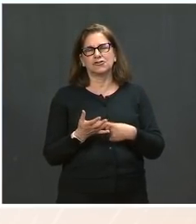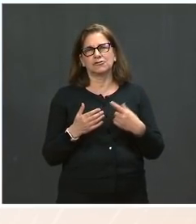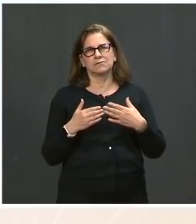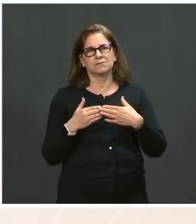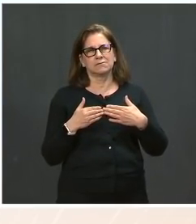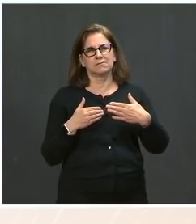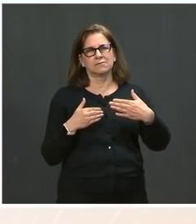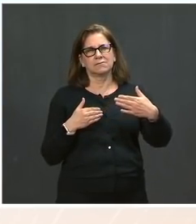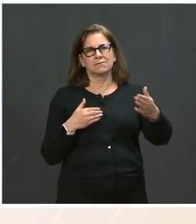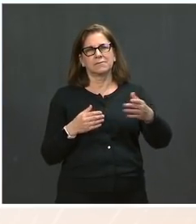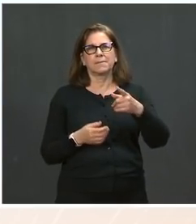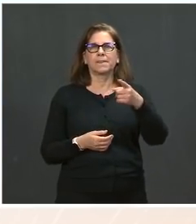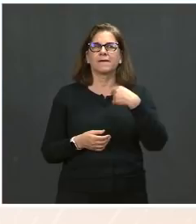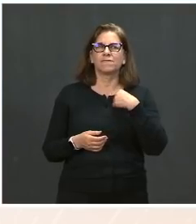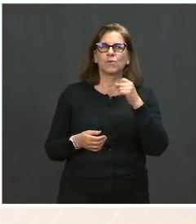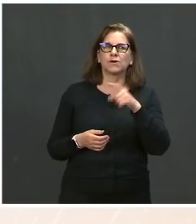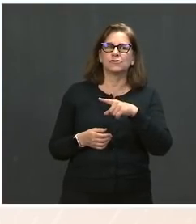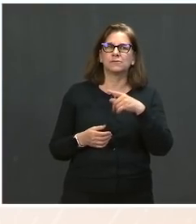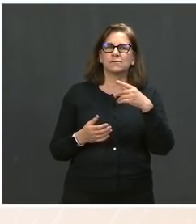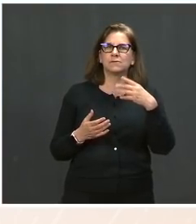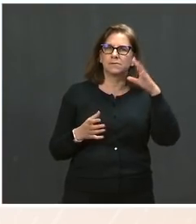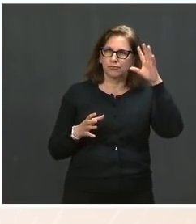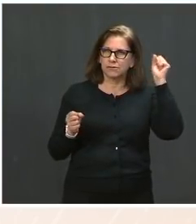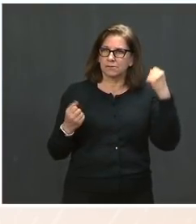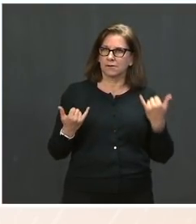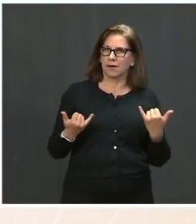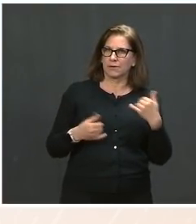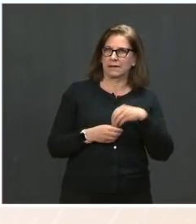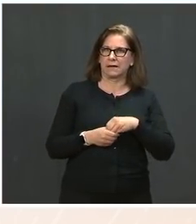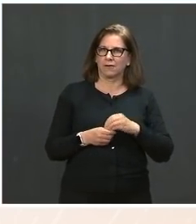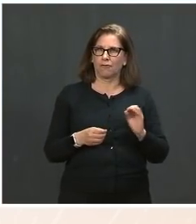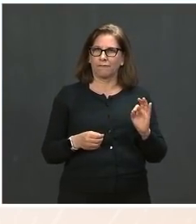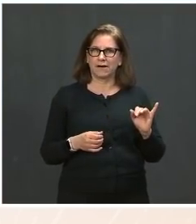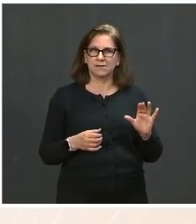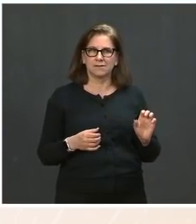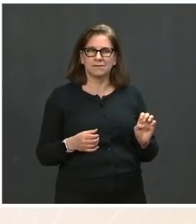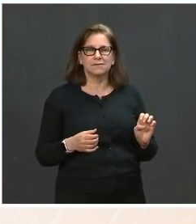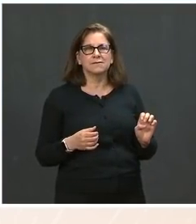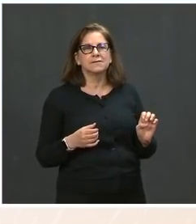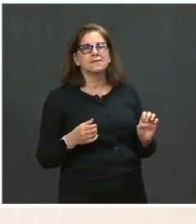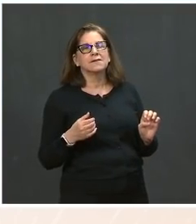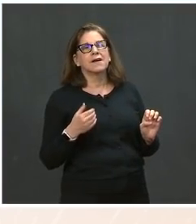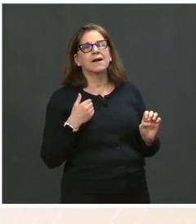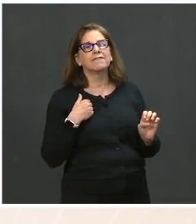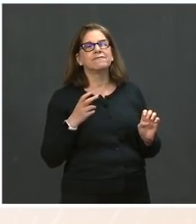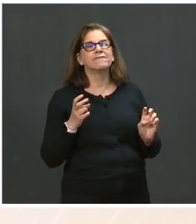he got a letter from advocates -- safety advocates who lost loved ones in truck crashes.